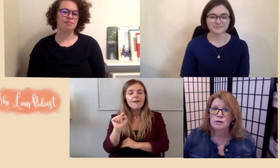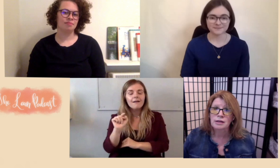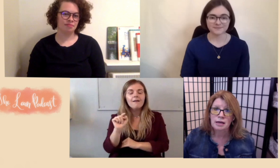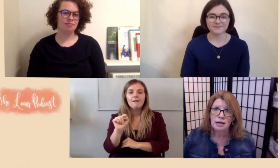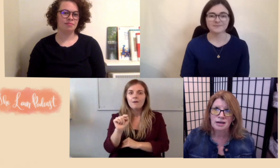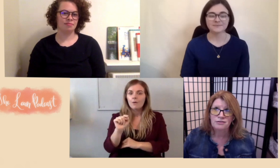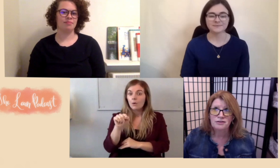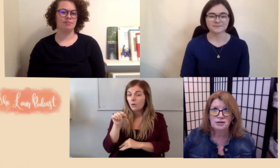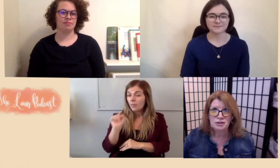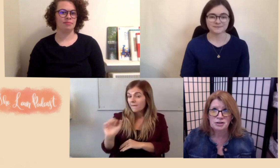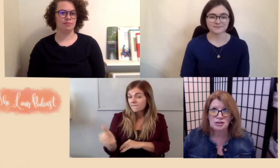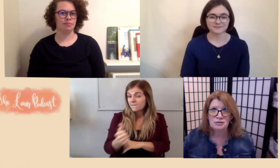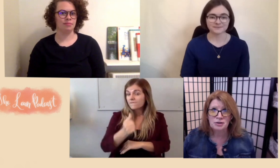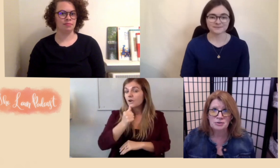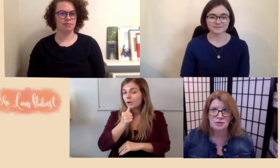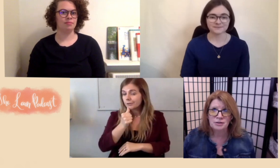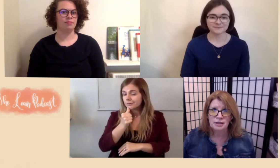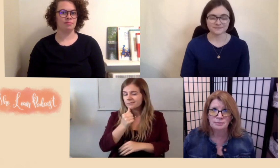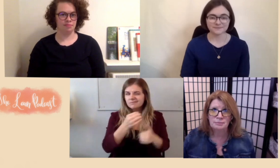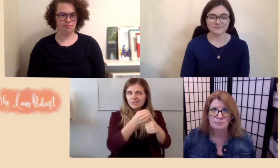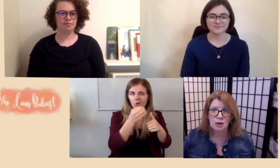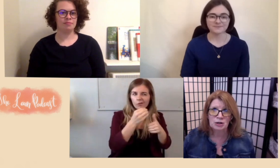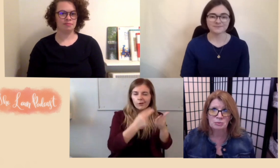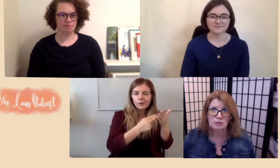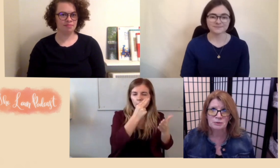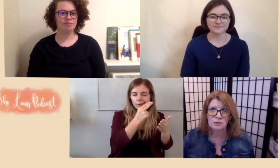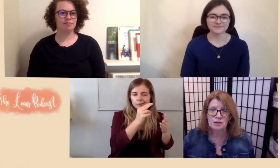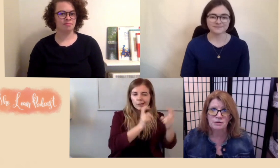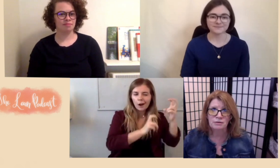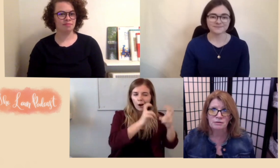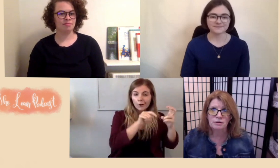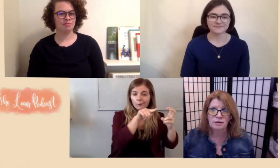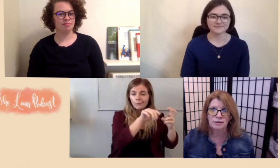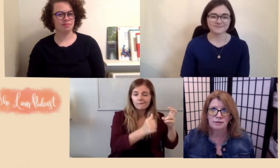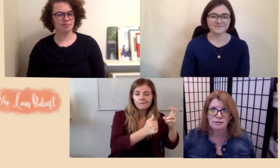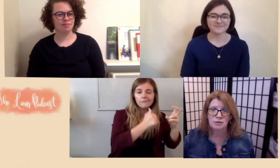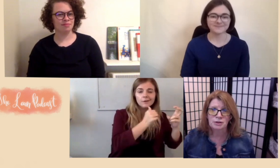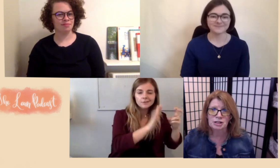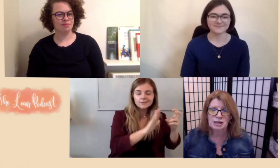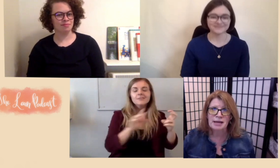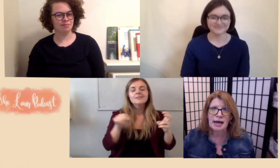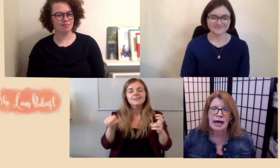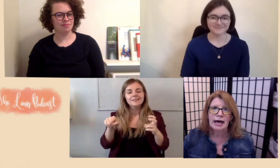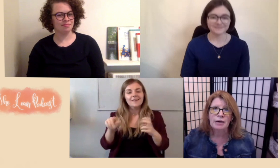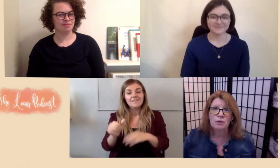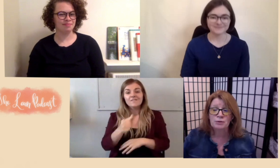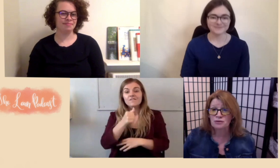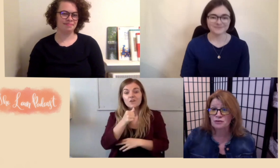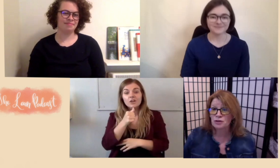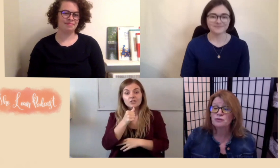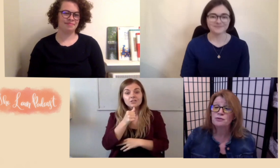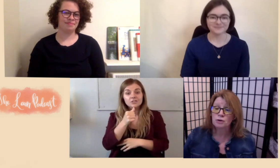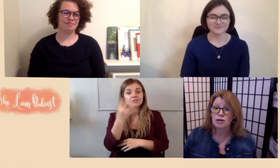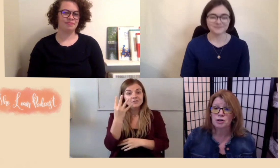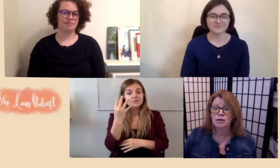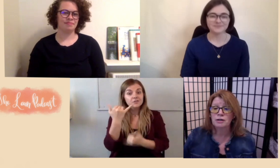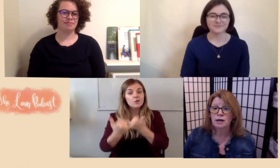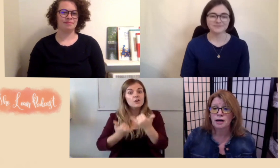though there's some argument with another university. It was the first four year bachelor level degree program